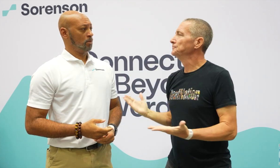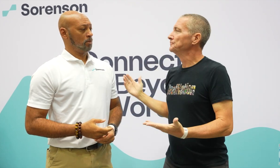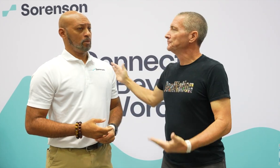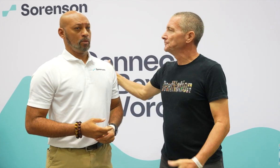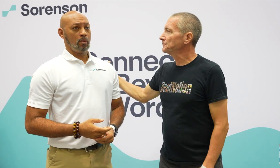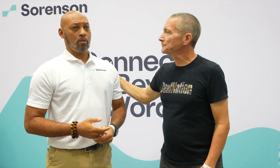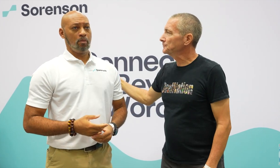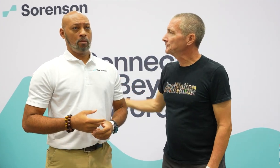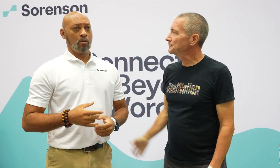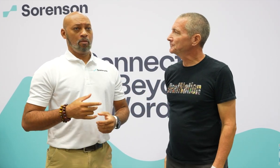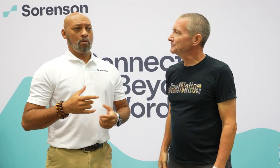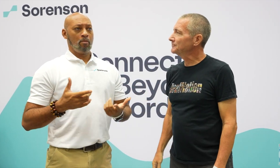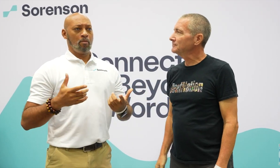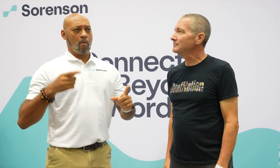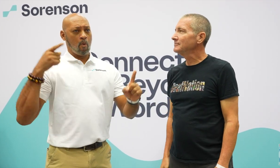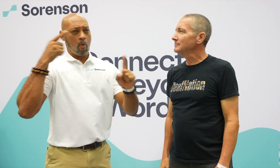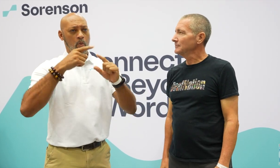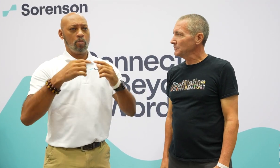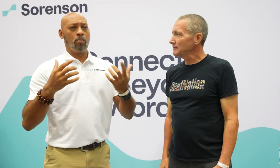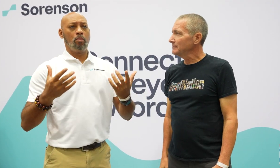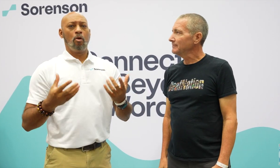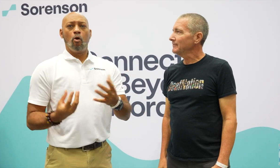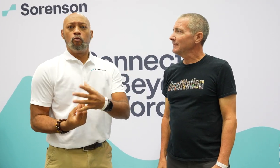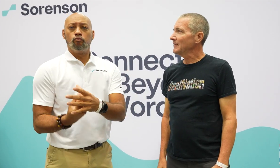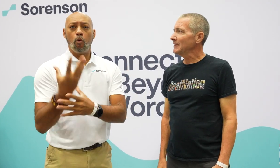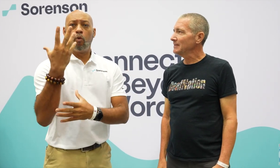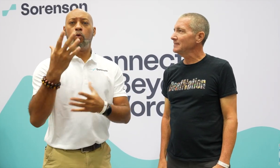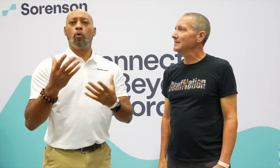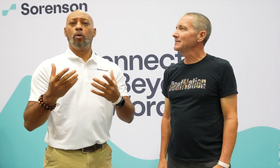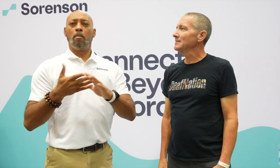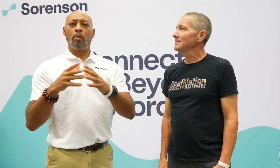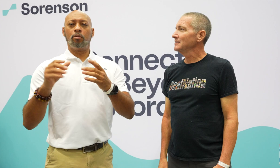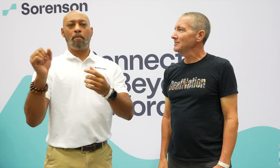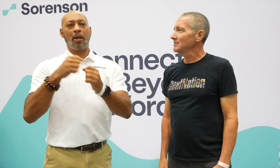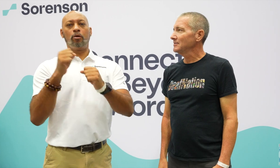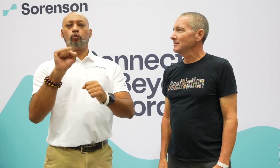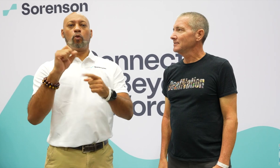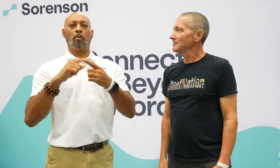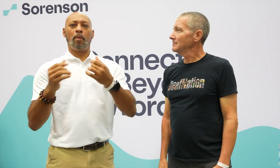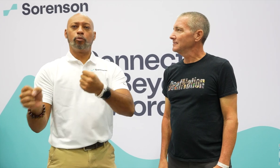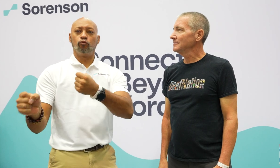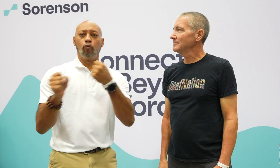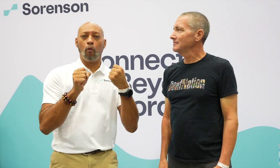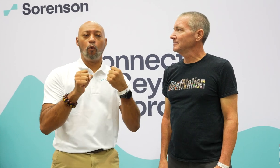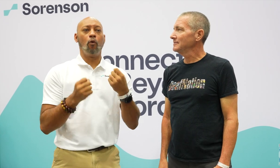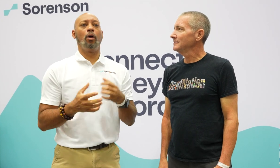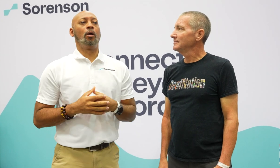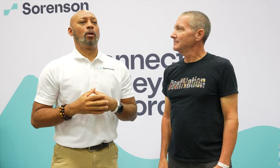Our goal is to grow and to help Sorenson become stronger.